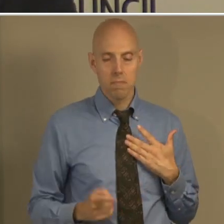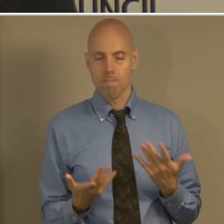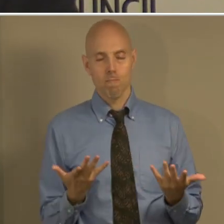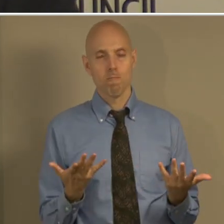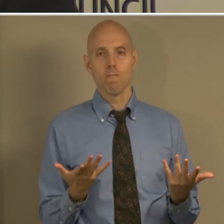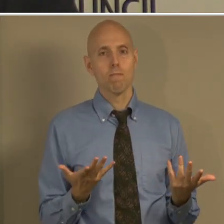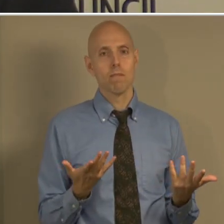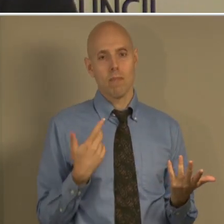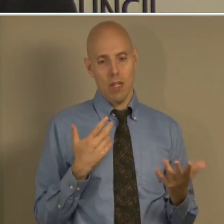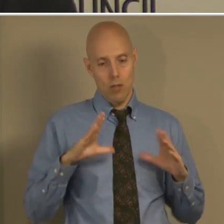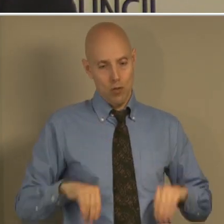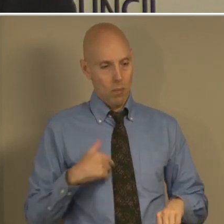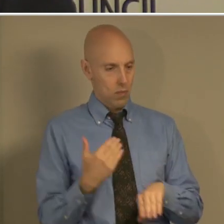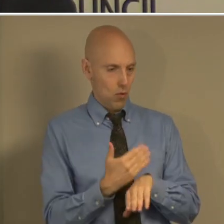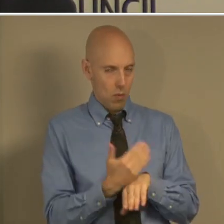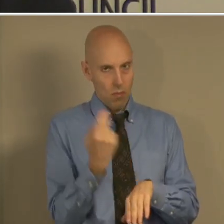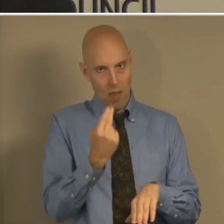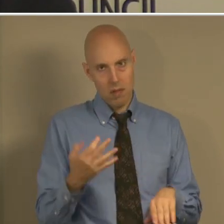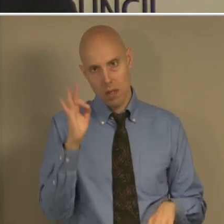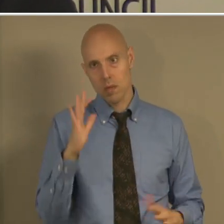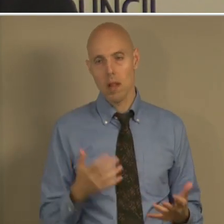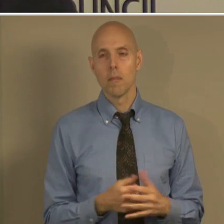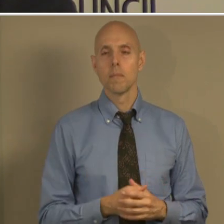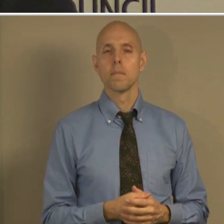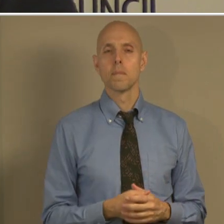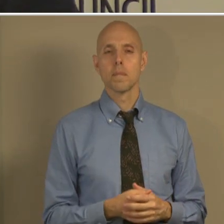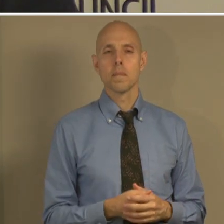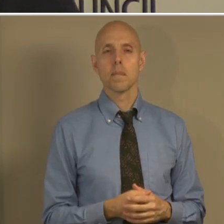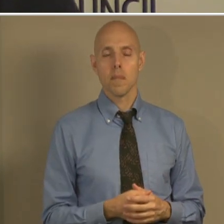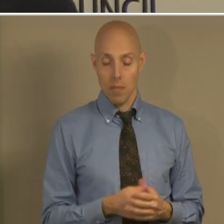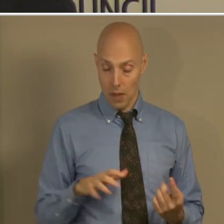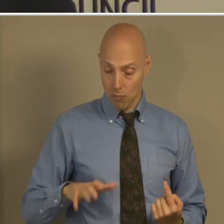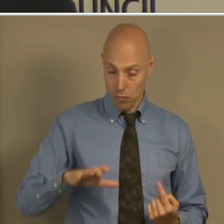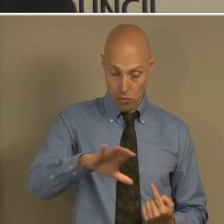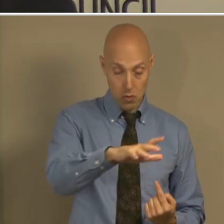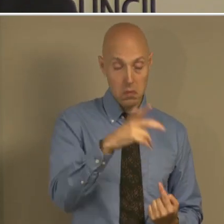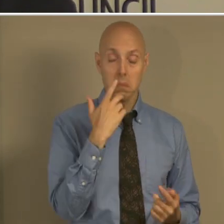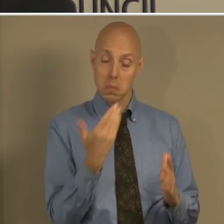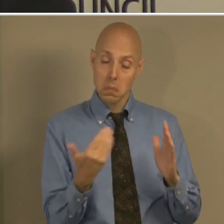then we cease to do our job. In terms of regions - we've got some great new additions and stories.